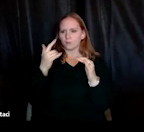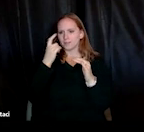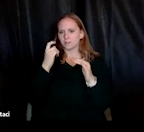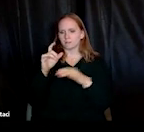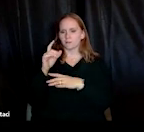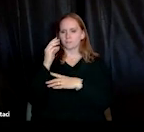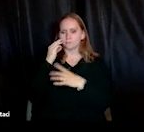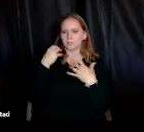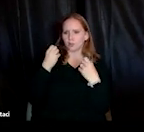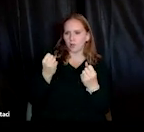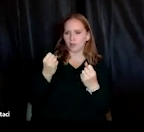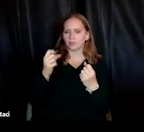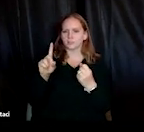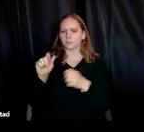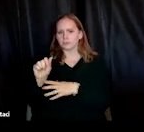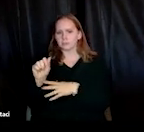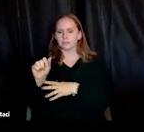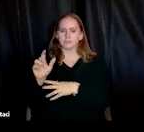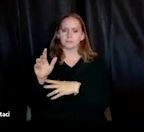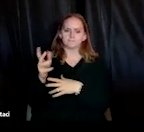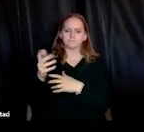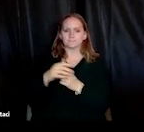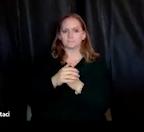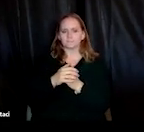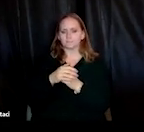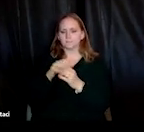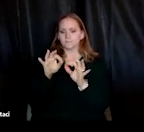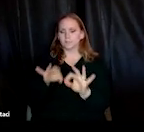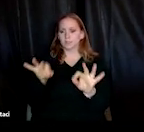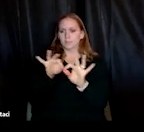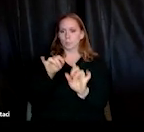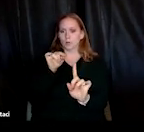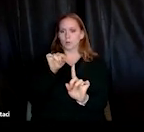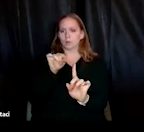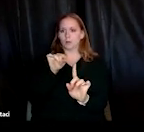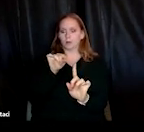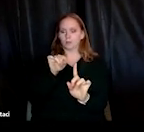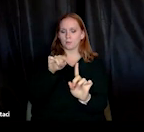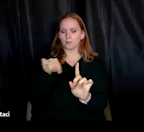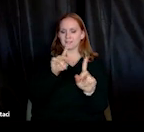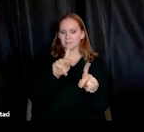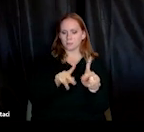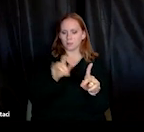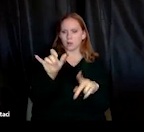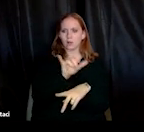The key piece for this in itself was that these individuals also needed to be enrolled in housing.